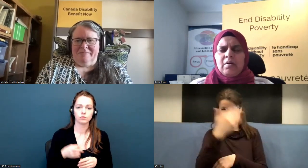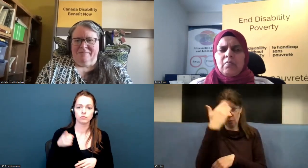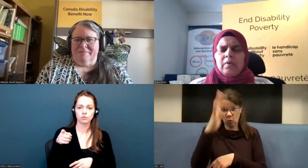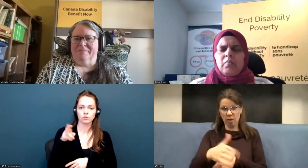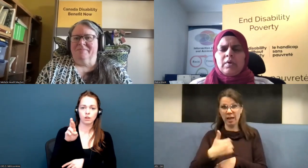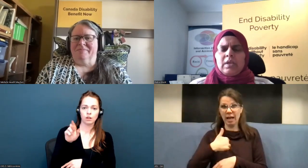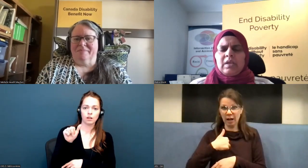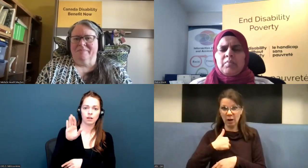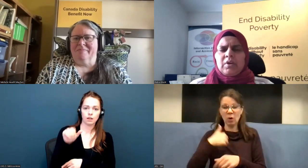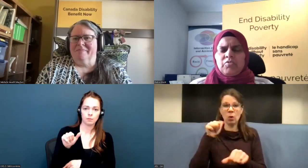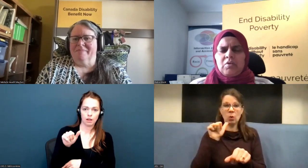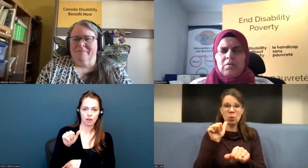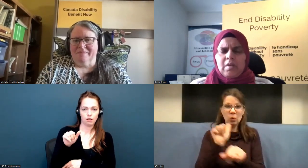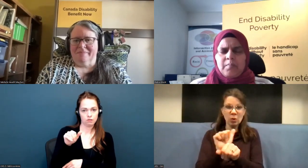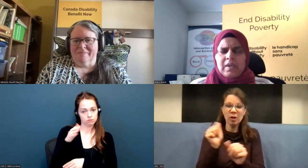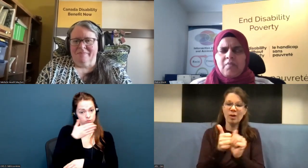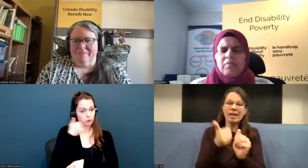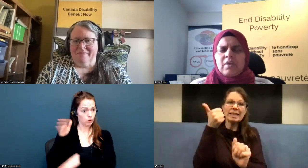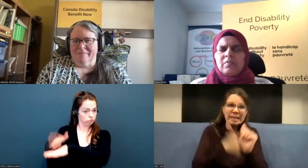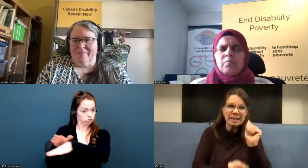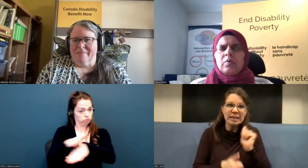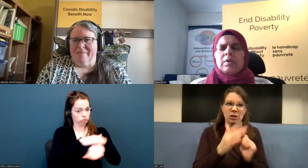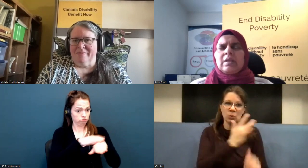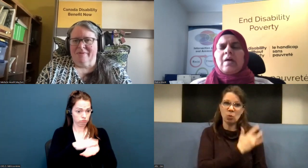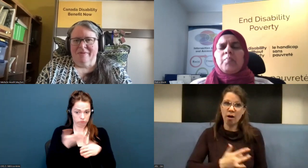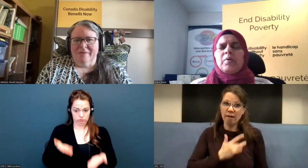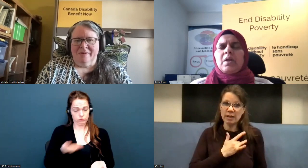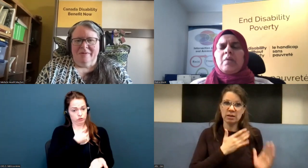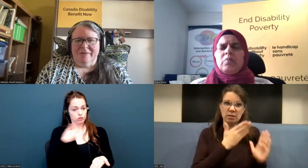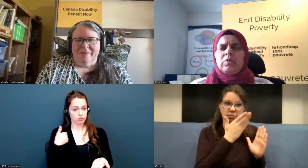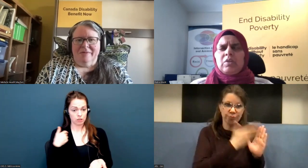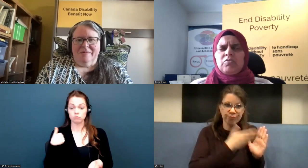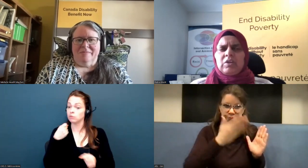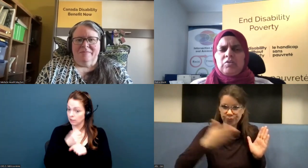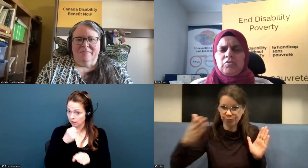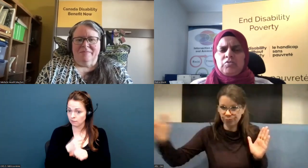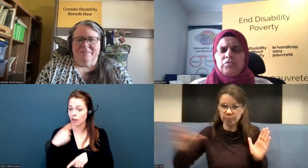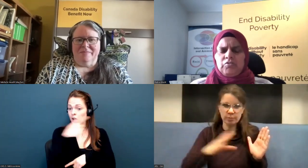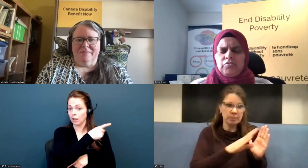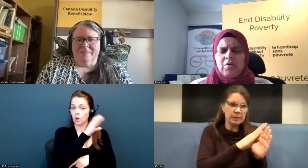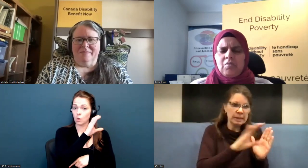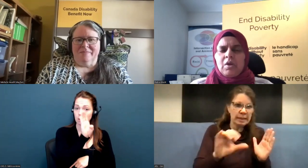WE'RE WORKING IN BRITISH COLUMBIA. WE'VE DONE SOME WORK IN ALBERTA AND WILL CONTINUE TO DO SO.